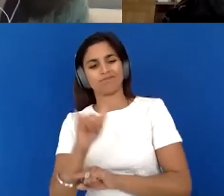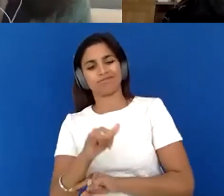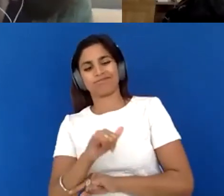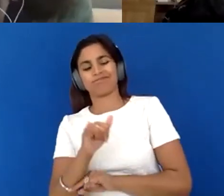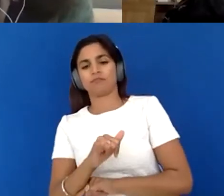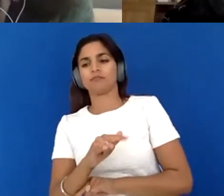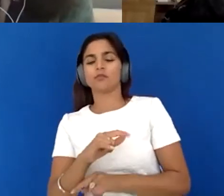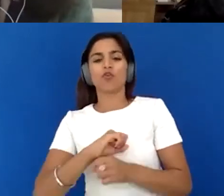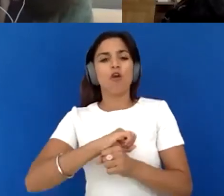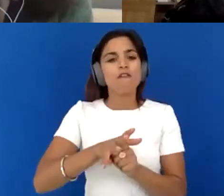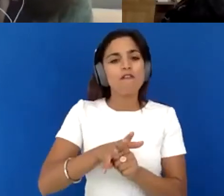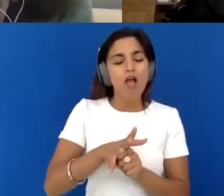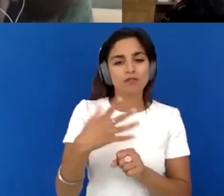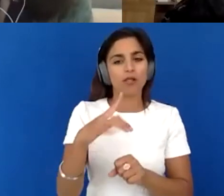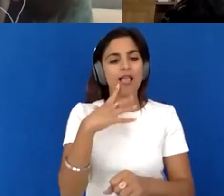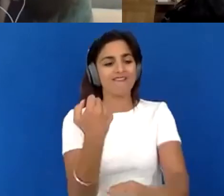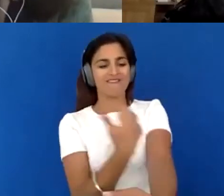a Covid-19 vaccine even though it doesn't exist yet